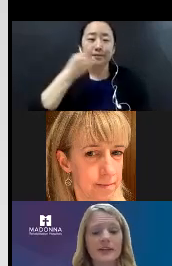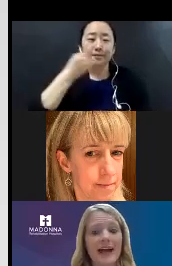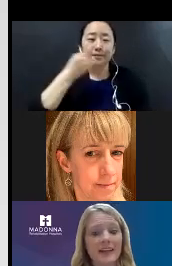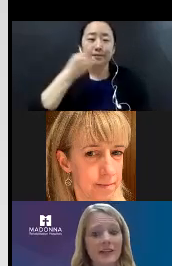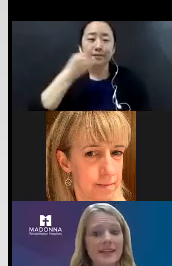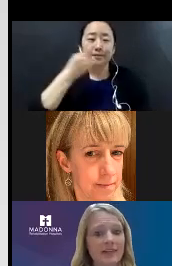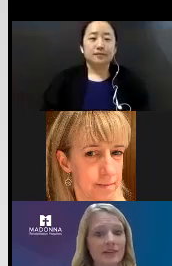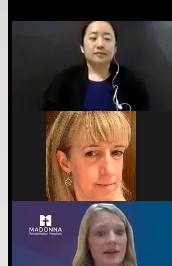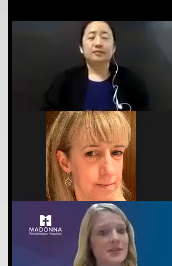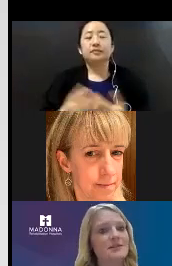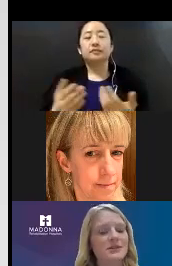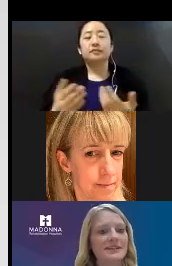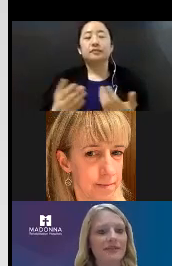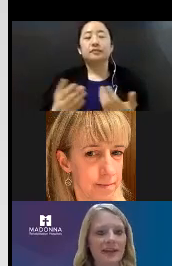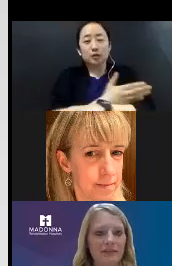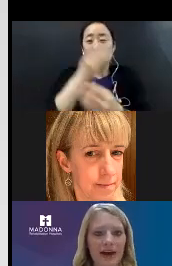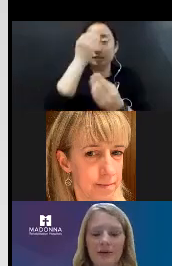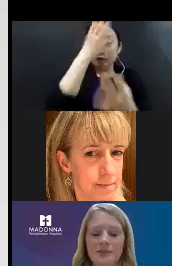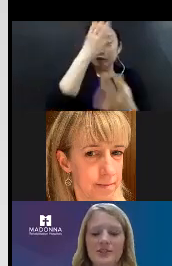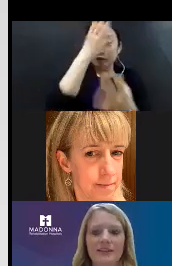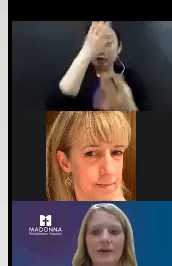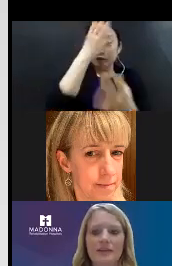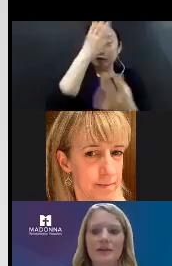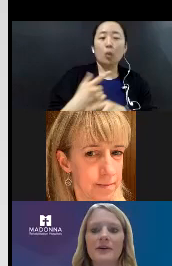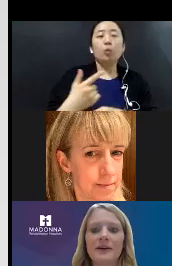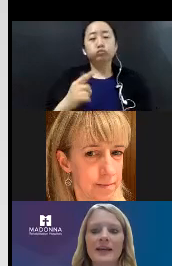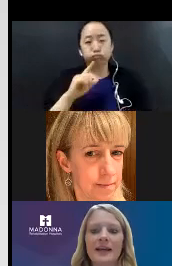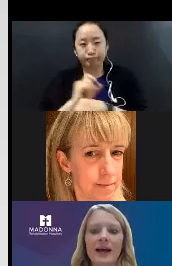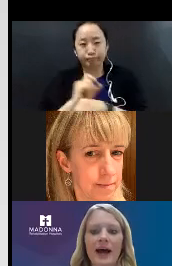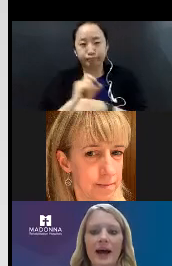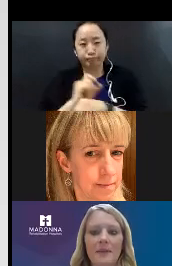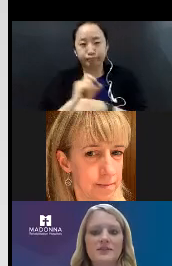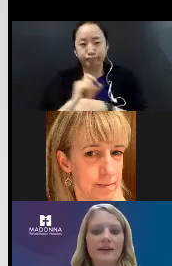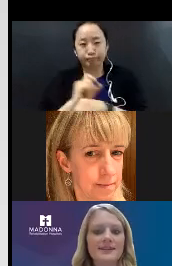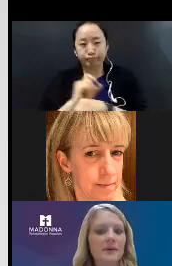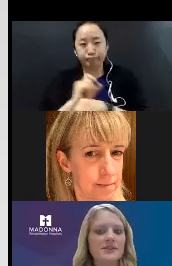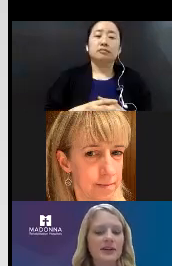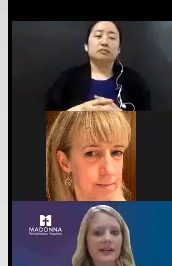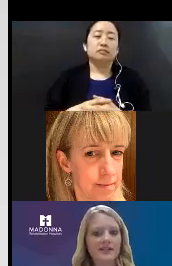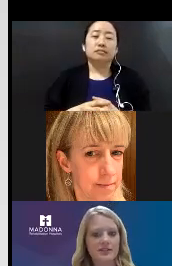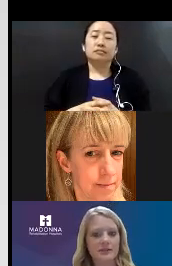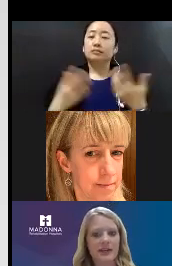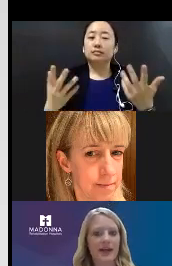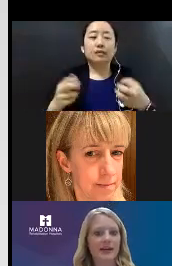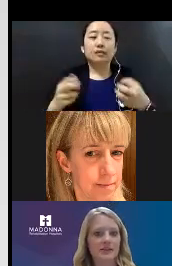DECREASE ACCURACY OF INFORMATION. WE WILL SHARE THAT WITH YOU. AS WELL AS THE OPPORTUNITY TO REALLY ENGAGE THE